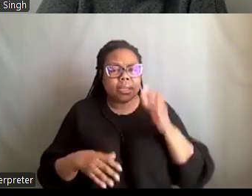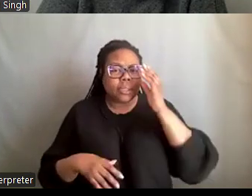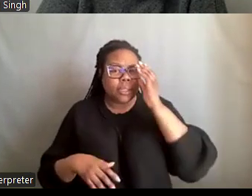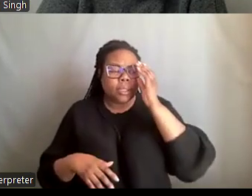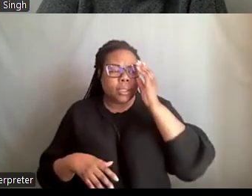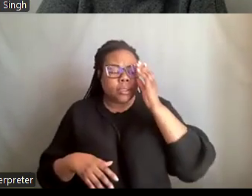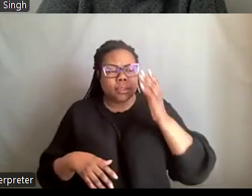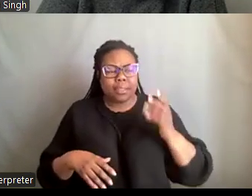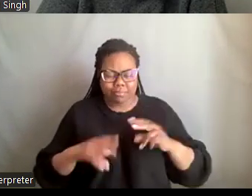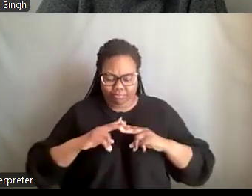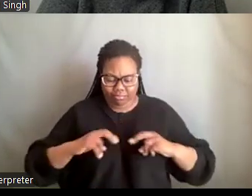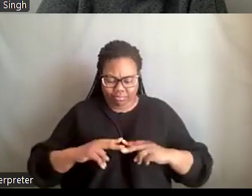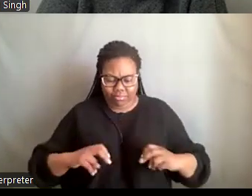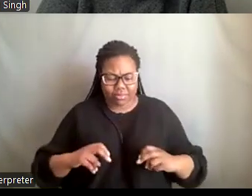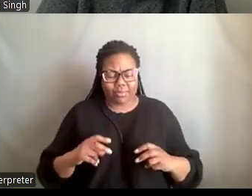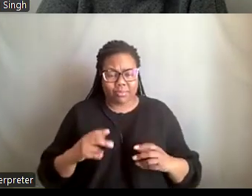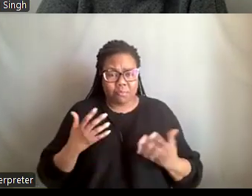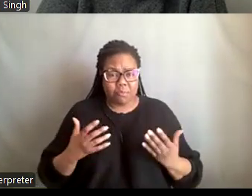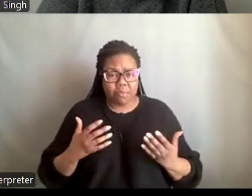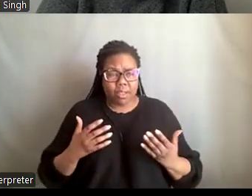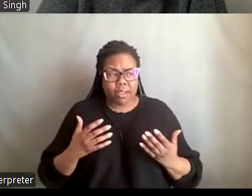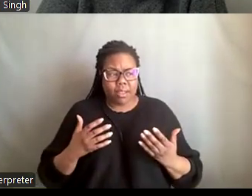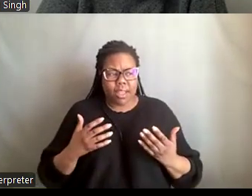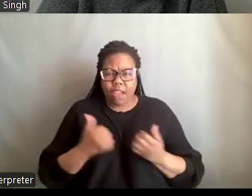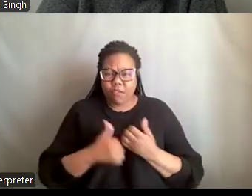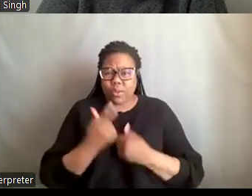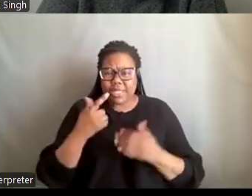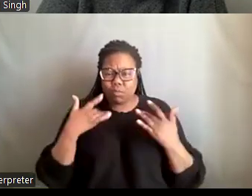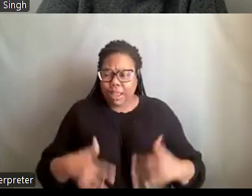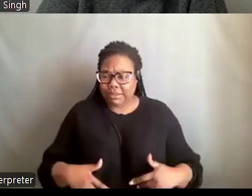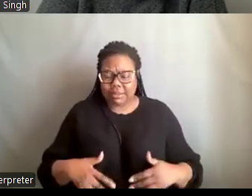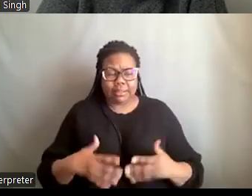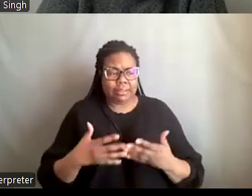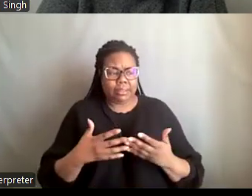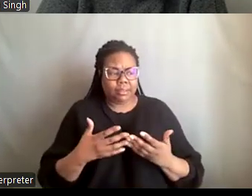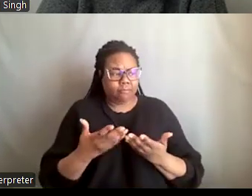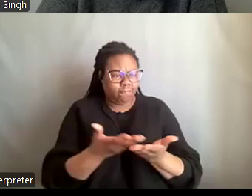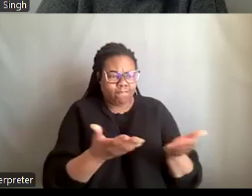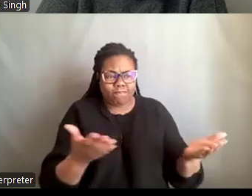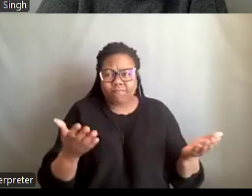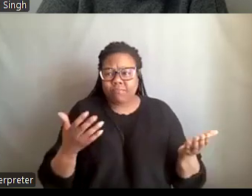I'm not a good organizer. Everybody's depressed. What just happened?